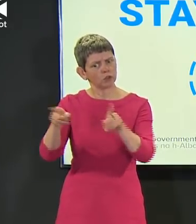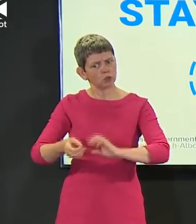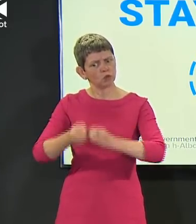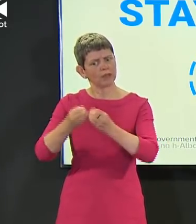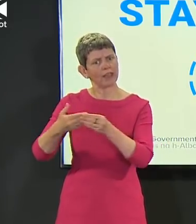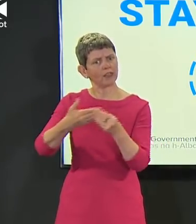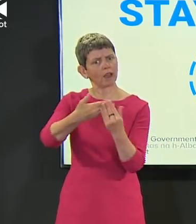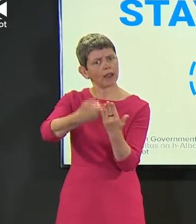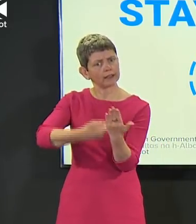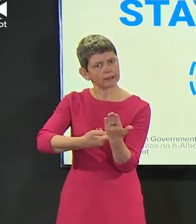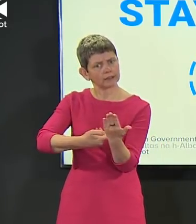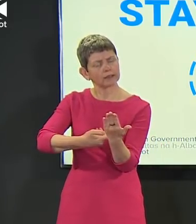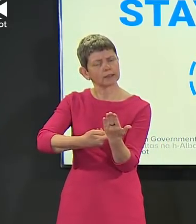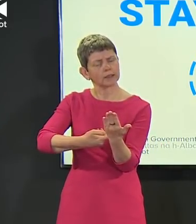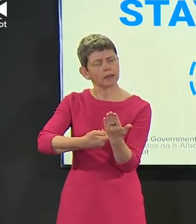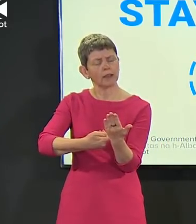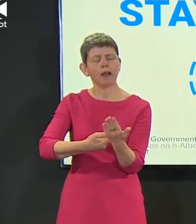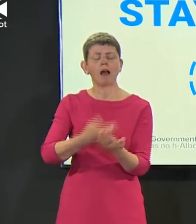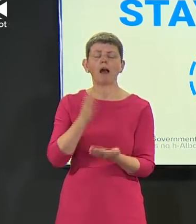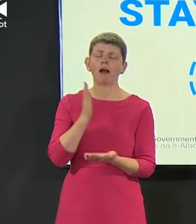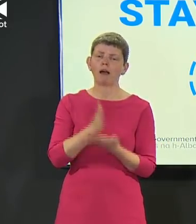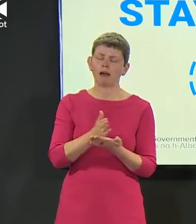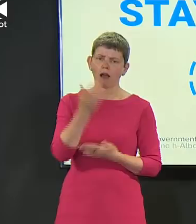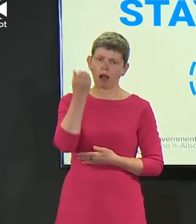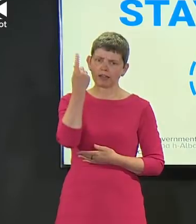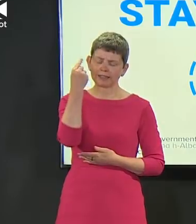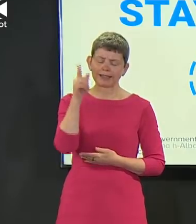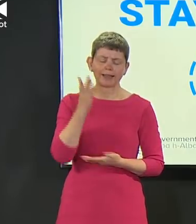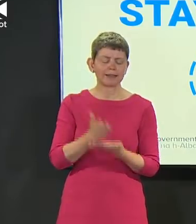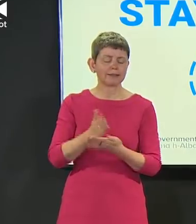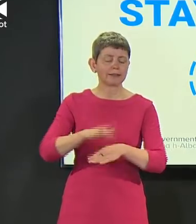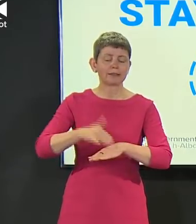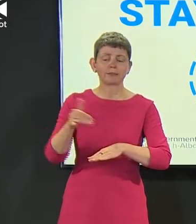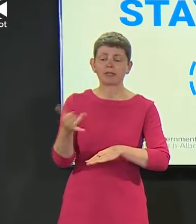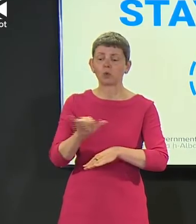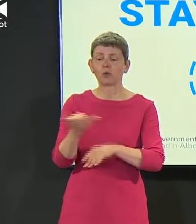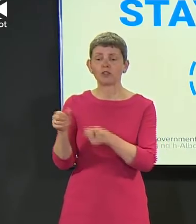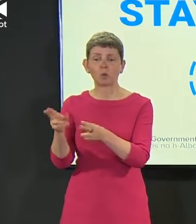appreciate that no matter how we try to do these things to take account of the fact that exams